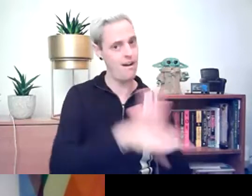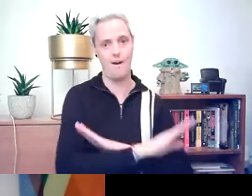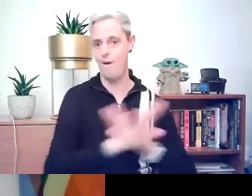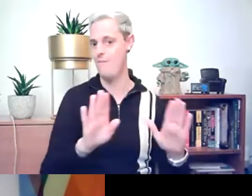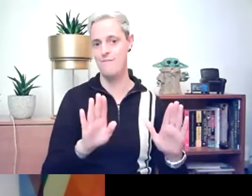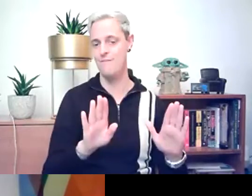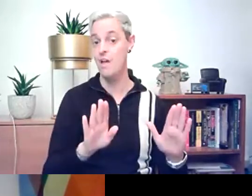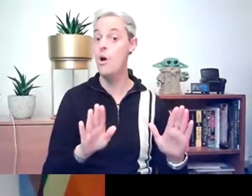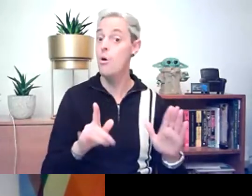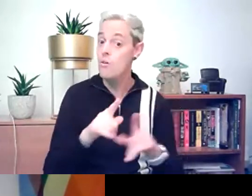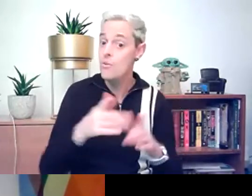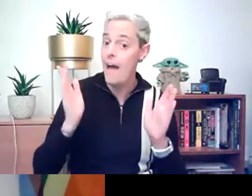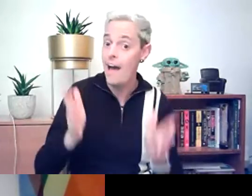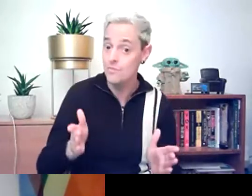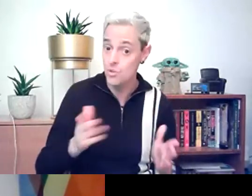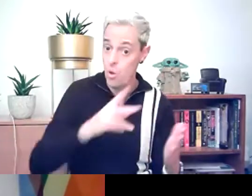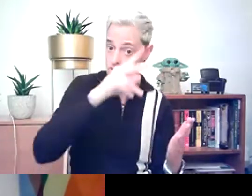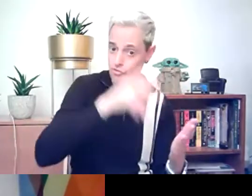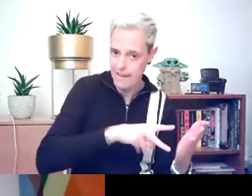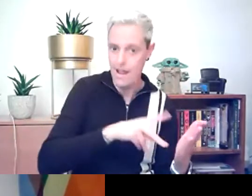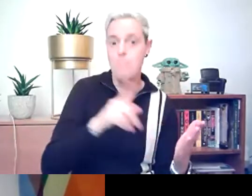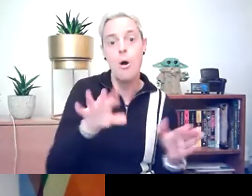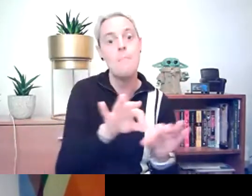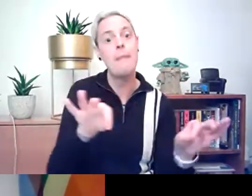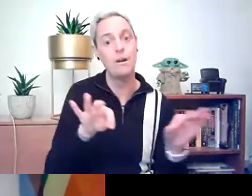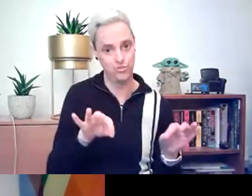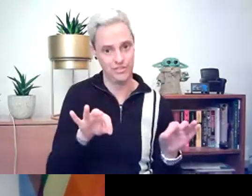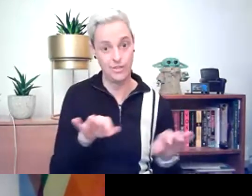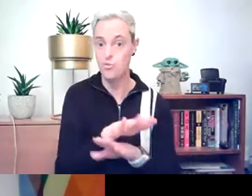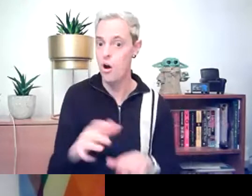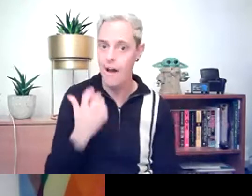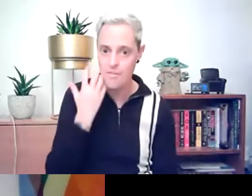guess set some boundaries. 18:43:42 Yeah, not, not when you're laying